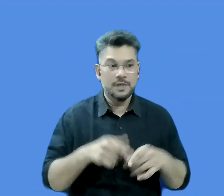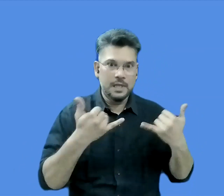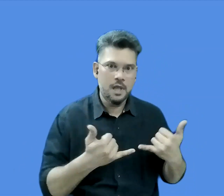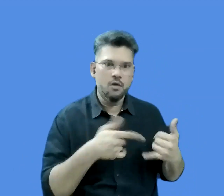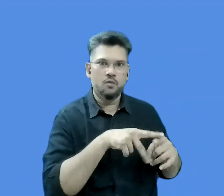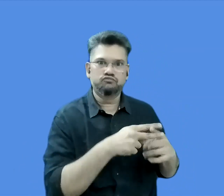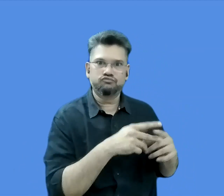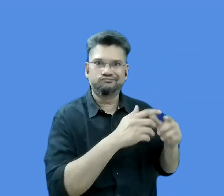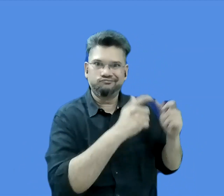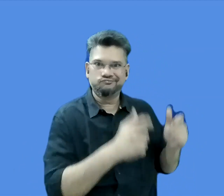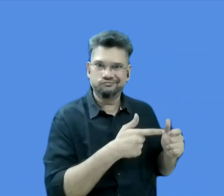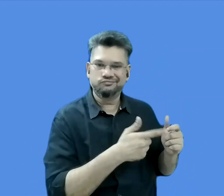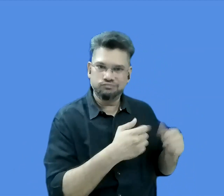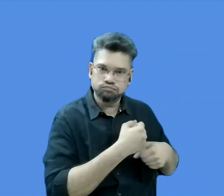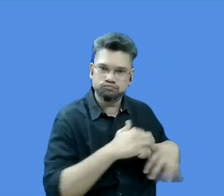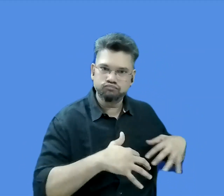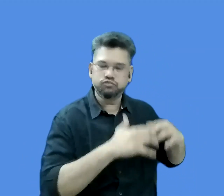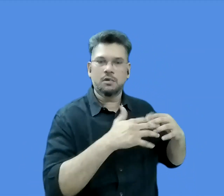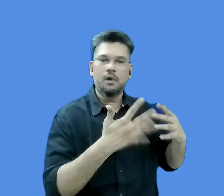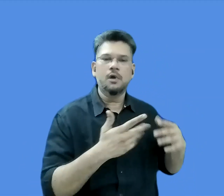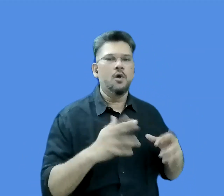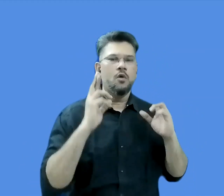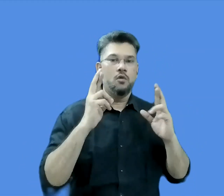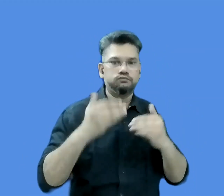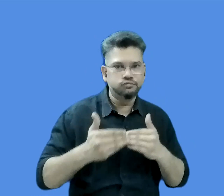I guess hope now in the rollout, since it is a live